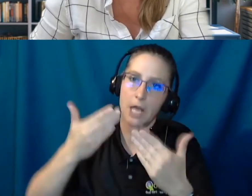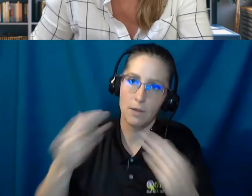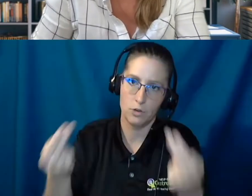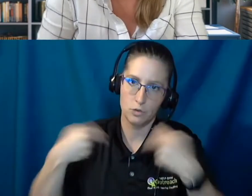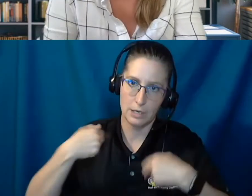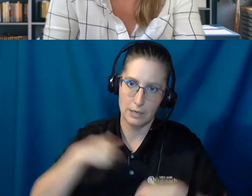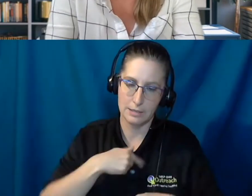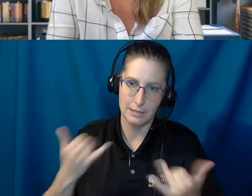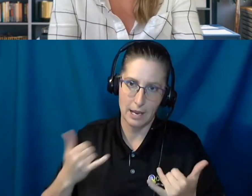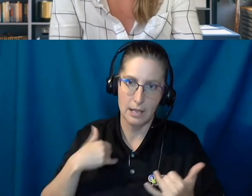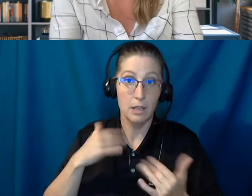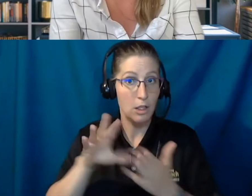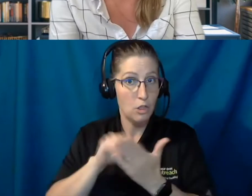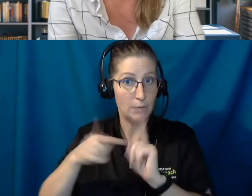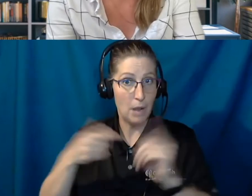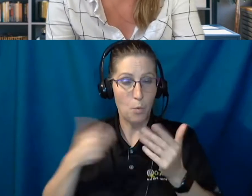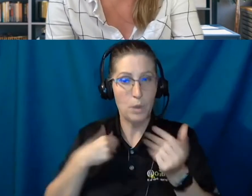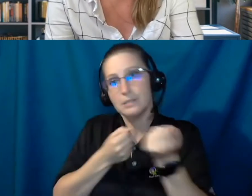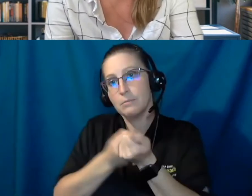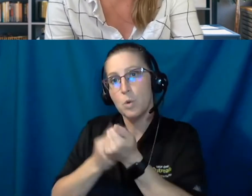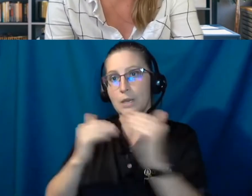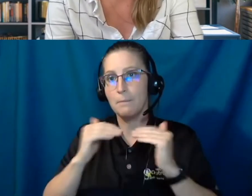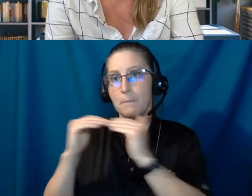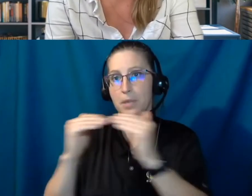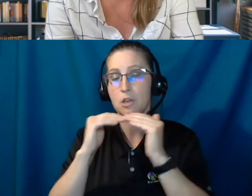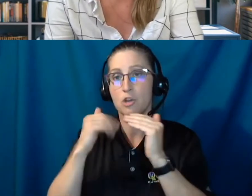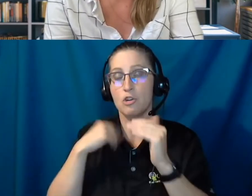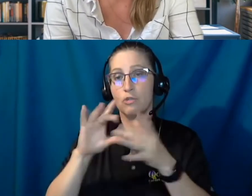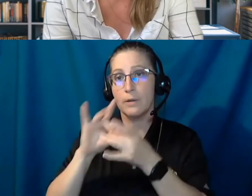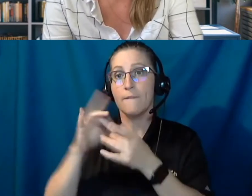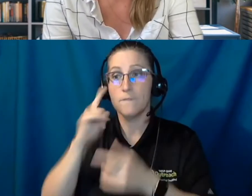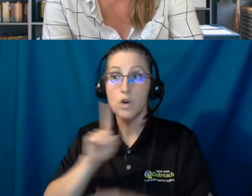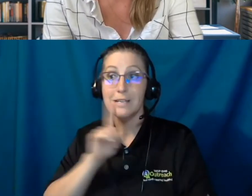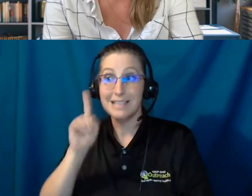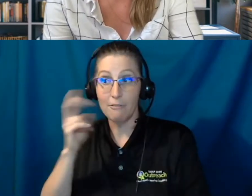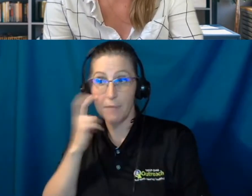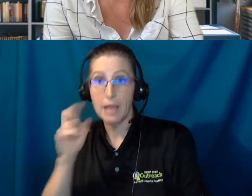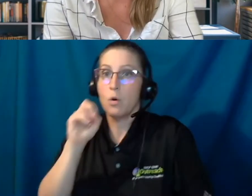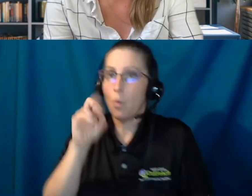supporting peer relationships for students who are deafblind or who have a disability.